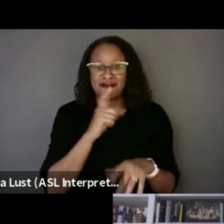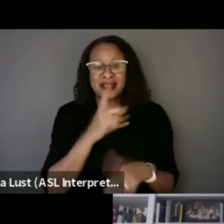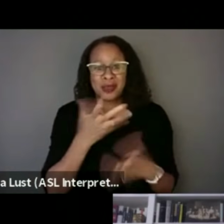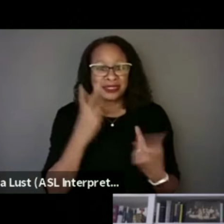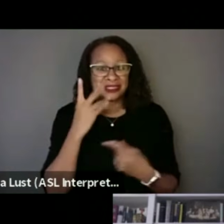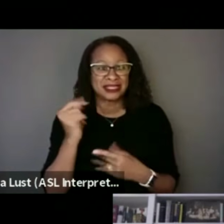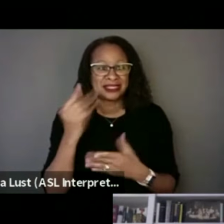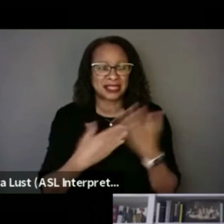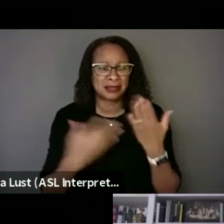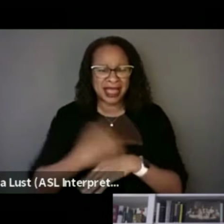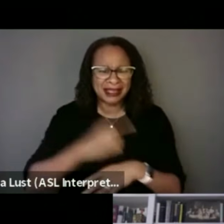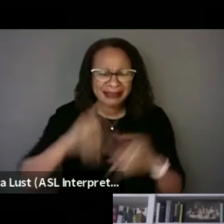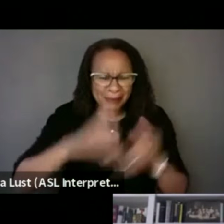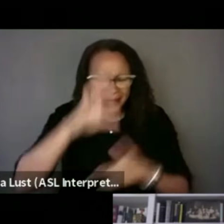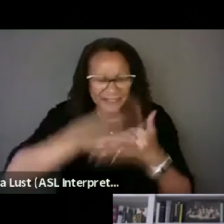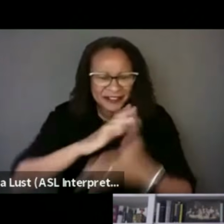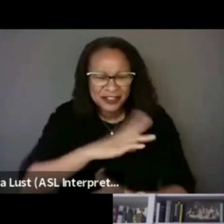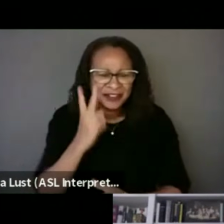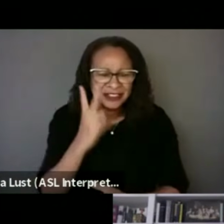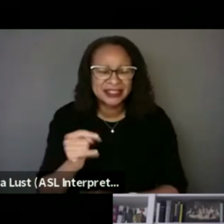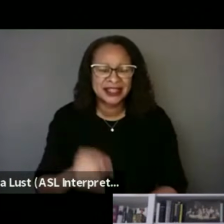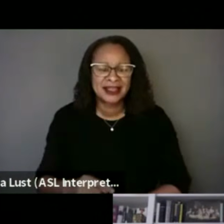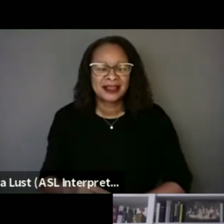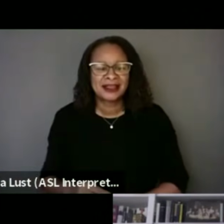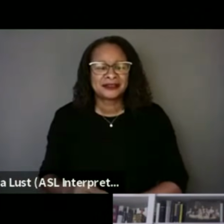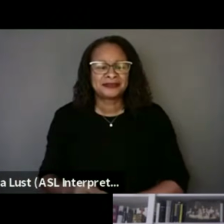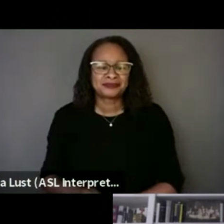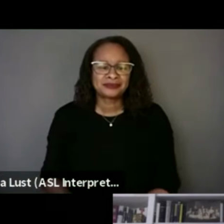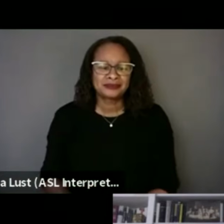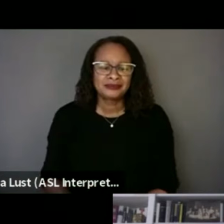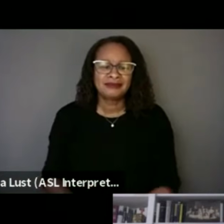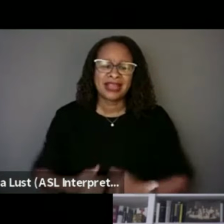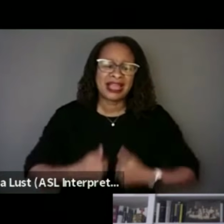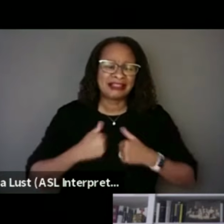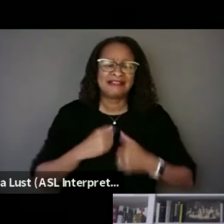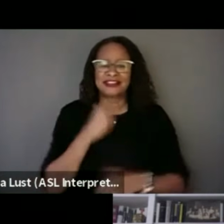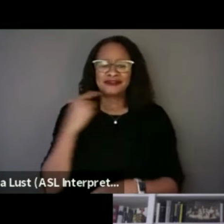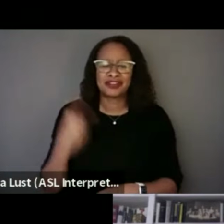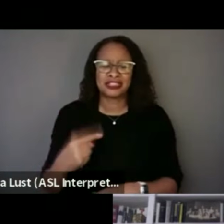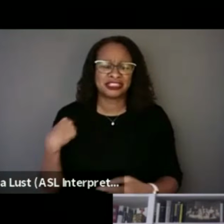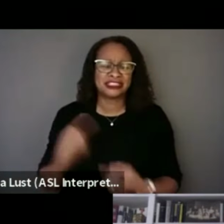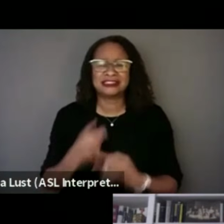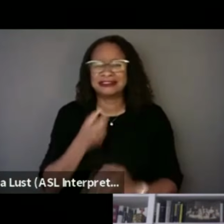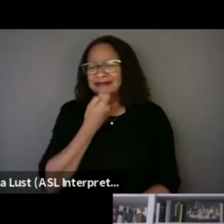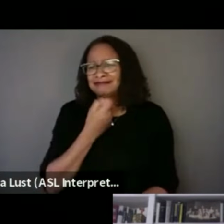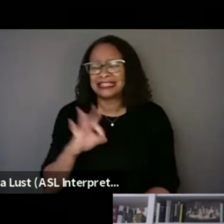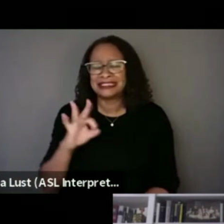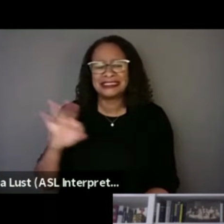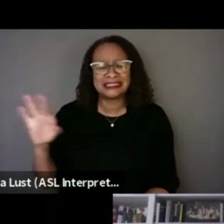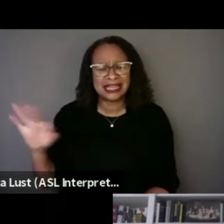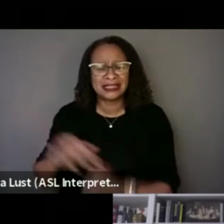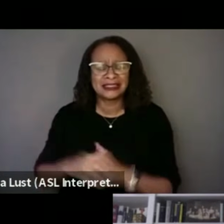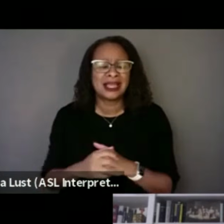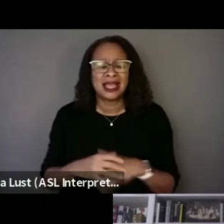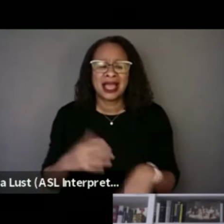I can't believe you've never seen it. I've never seen it, I've never seen it. I mean, I was, I lived in Russia then 'til like '99, and it just, I wound up producing "Sesame Street"